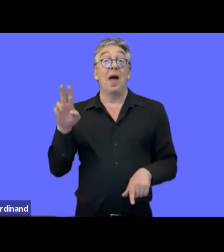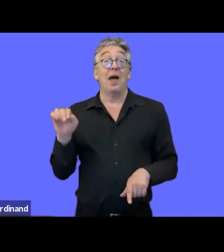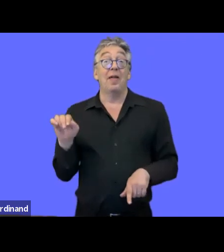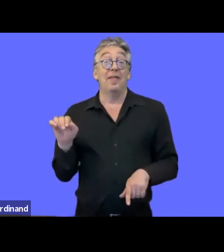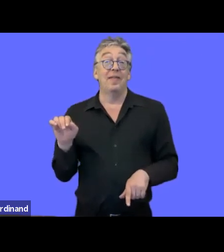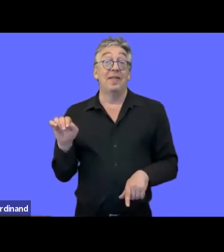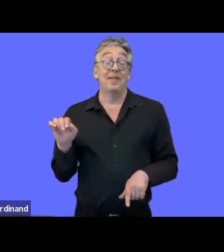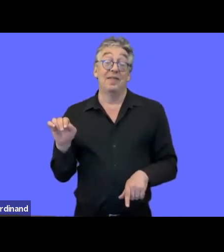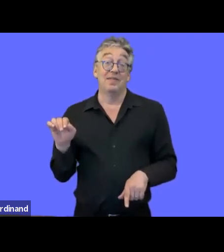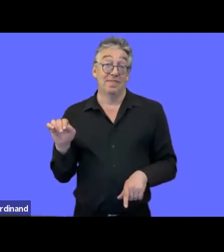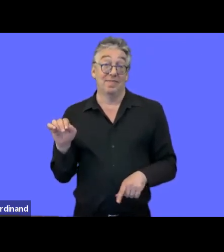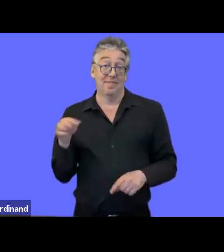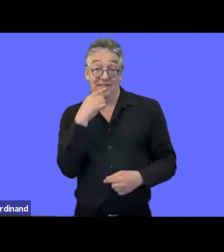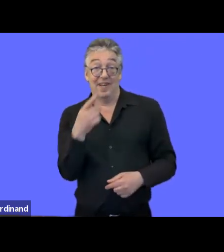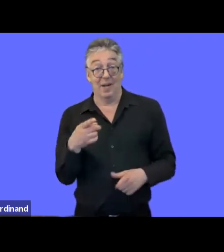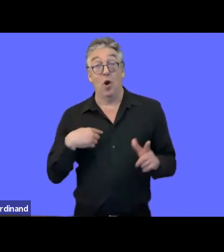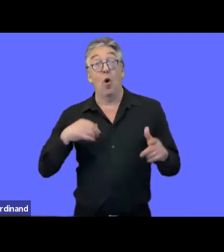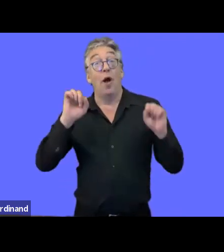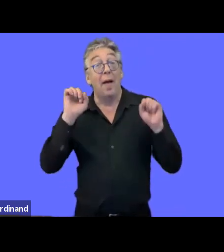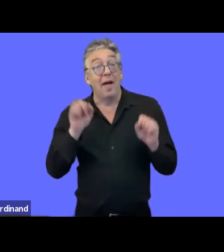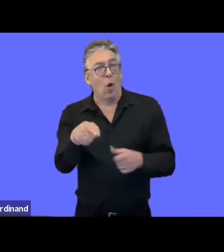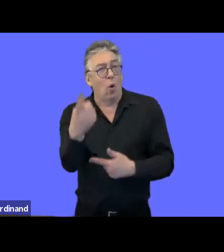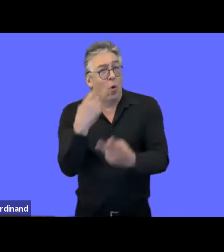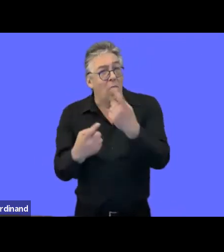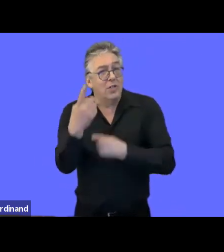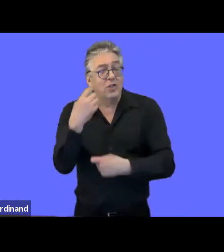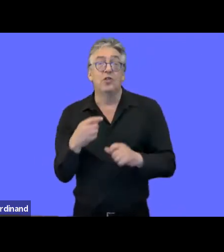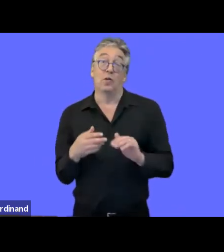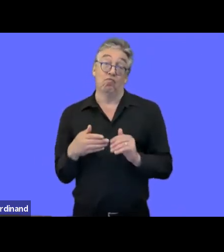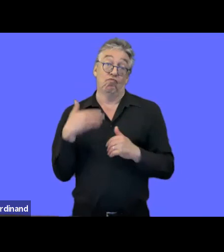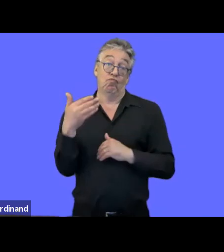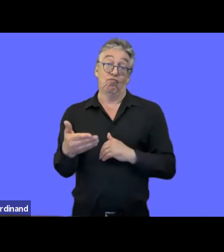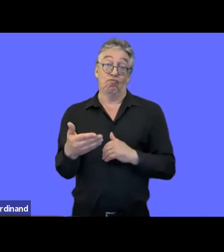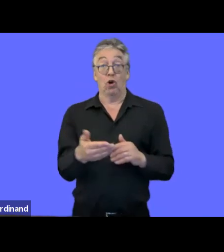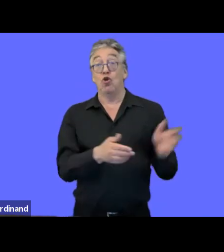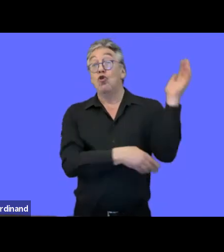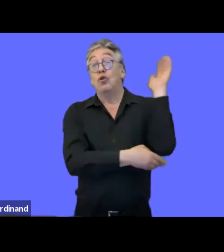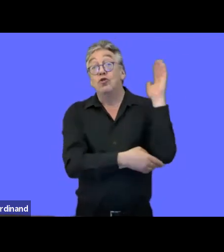the answer by the speakers, to the person concerned